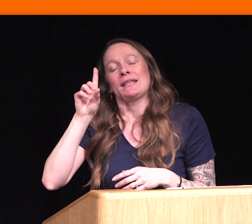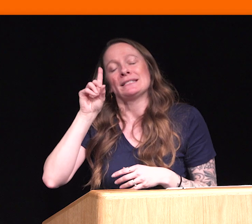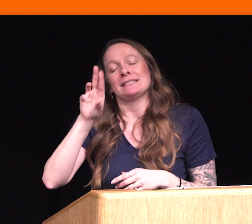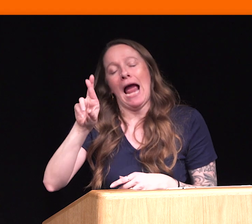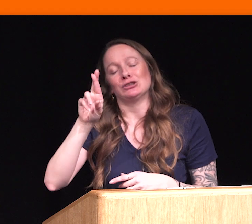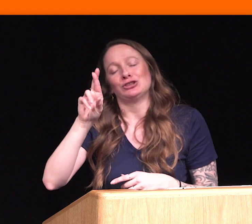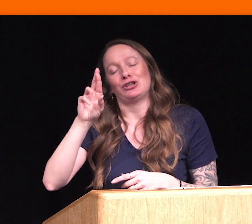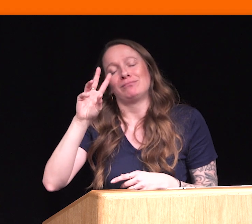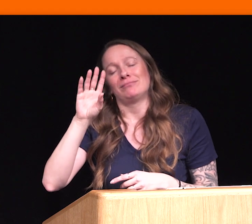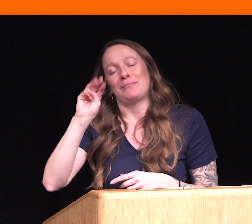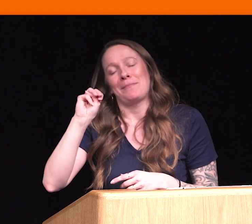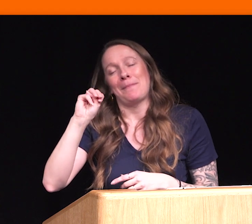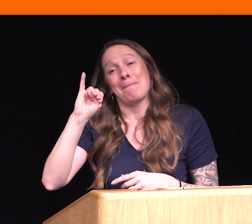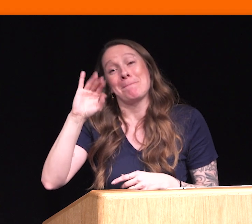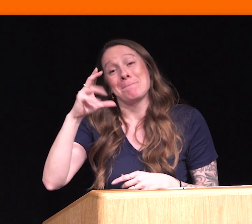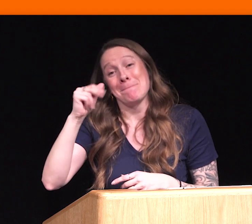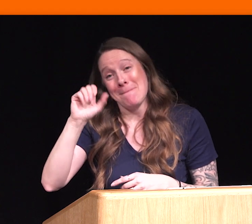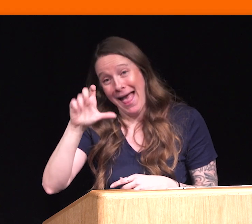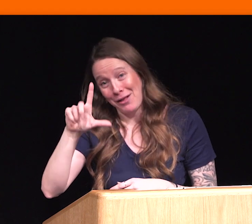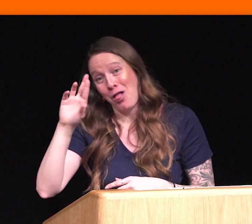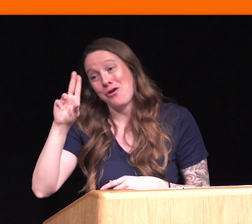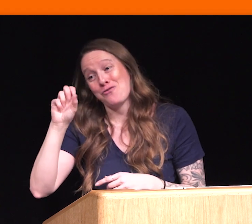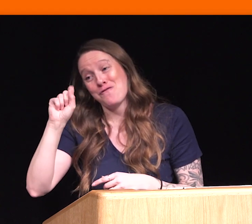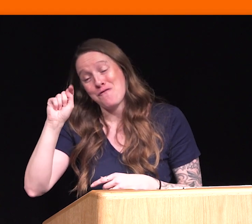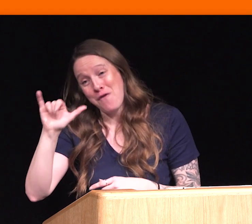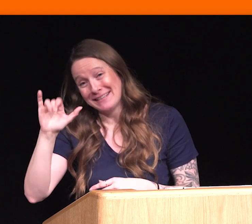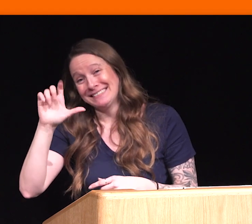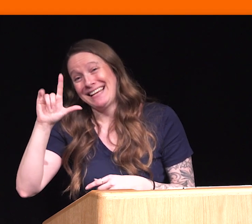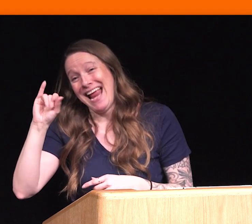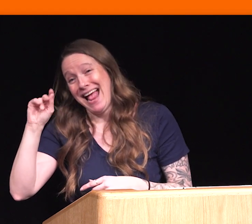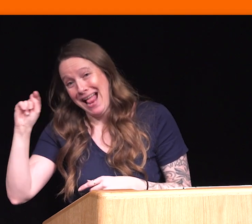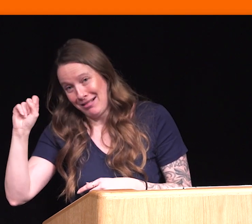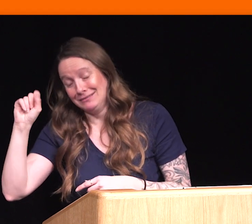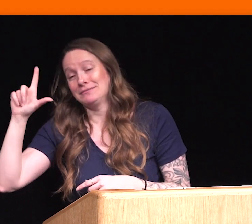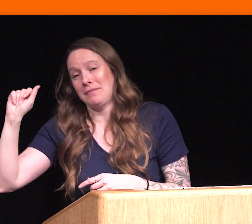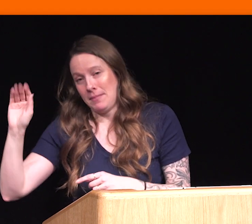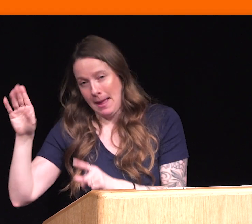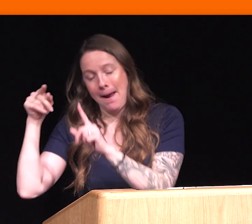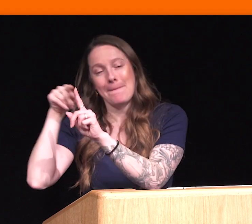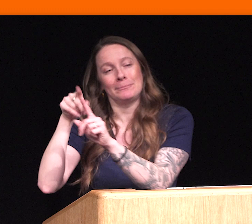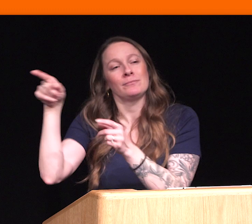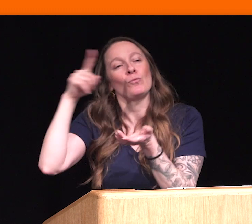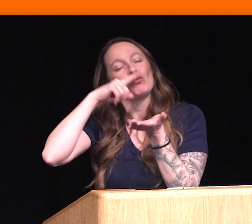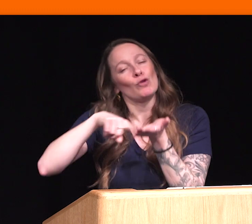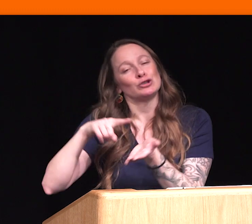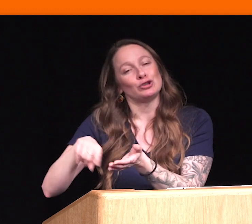was with Dr. Michael Rusty in his lab,